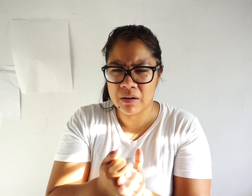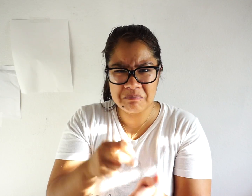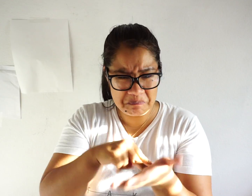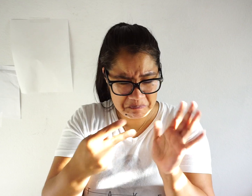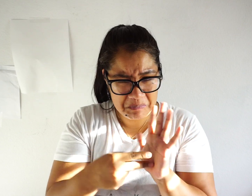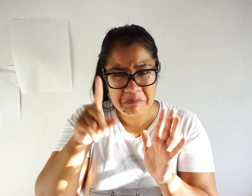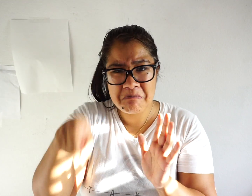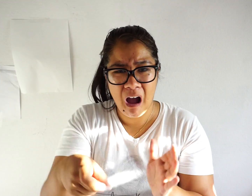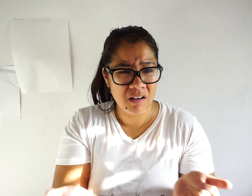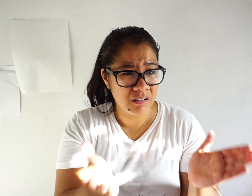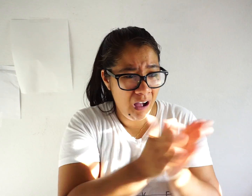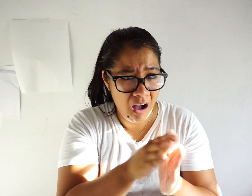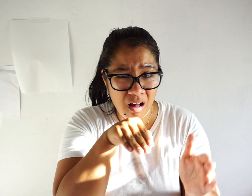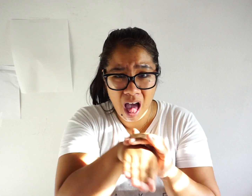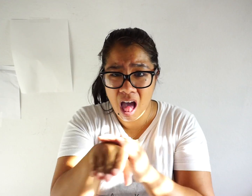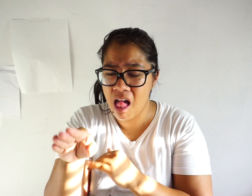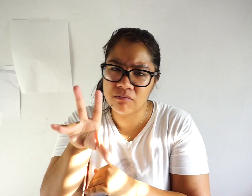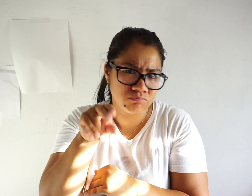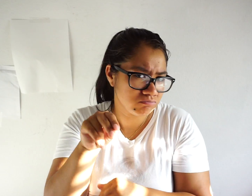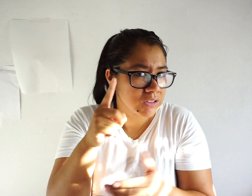Do they have to get visa for every European countries? No